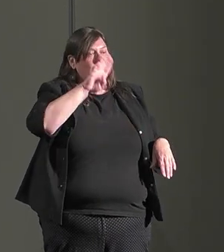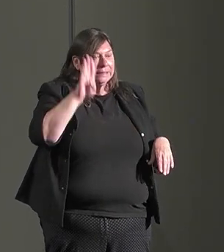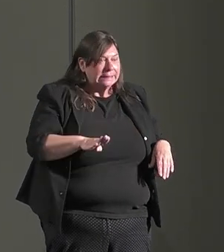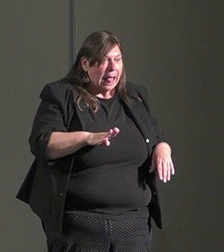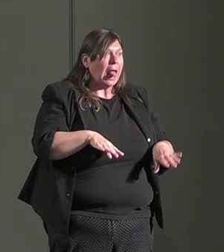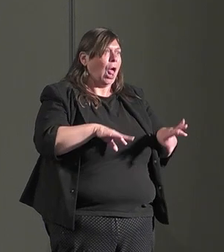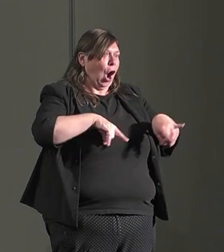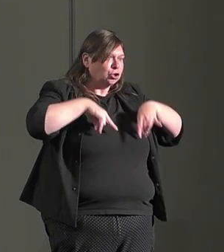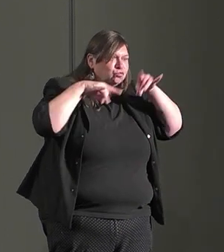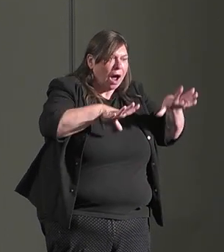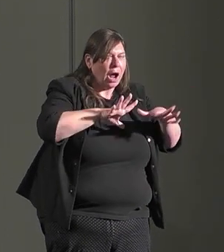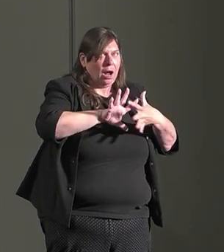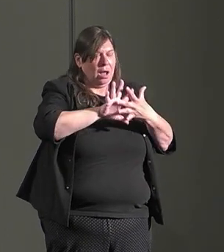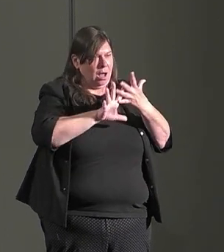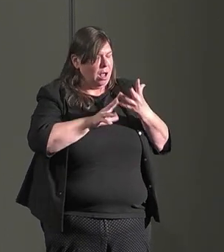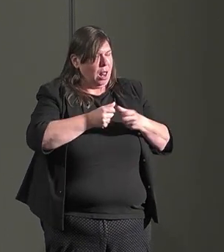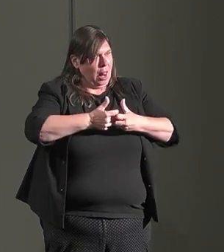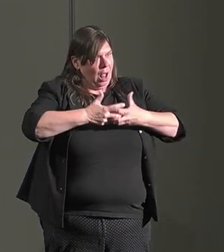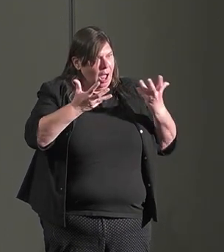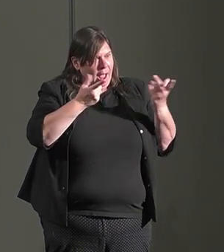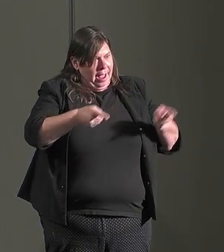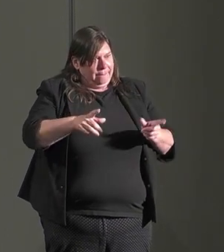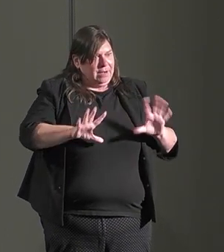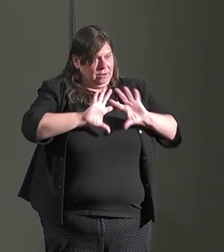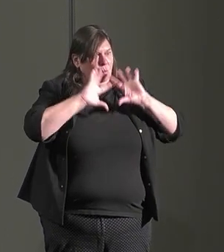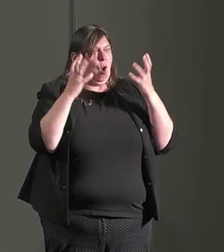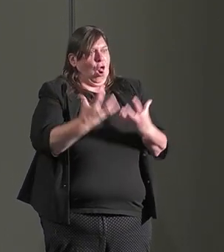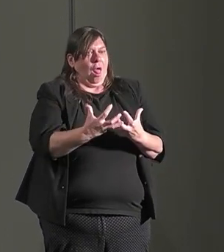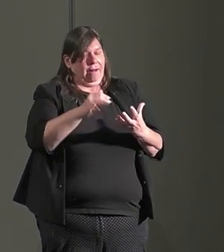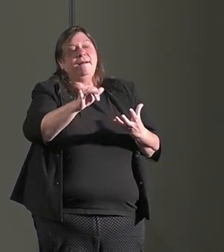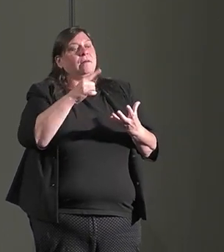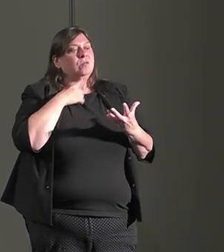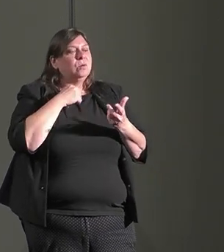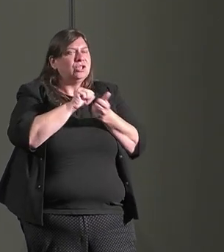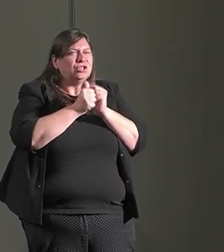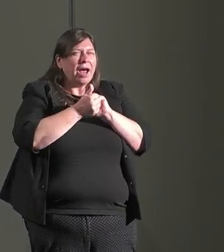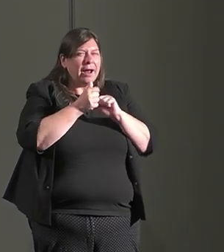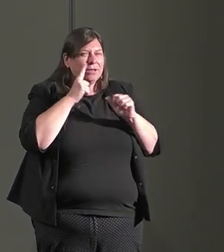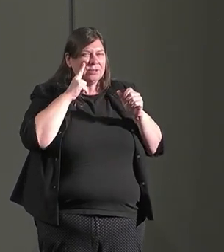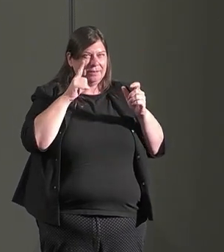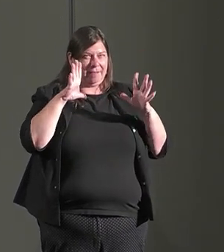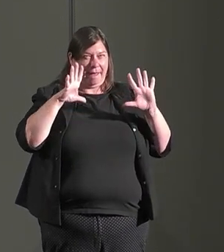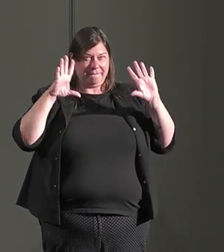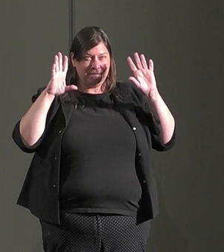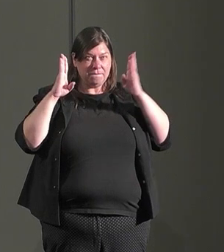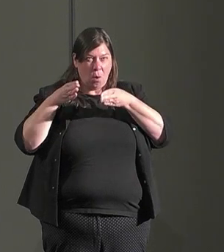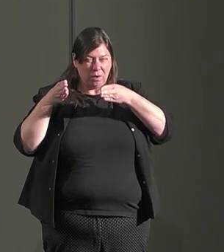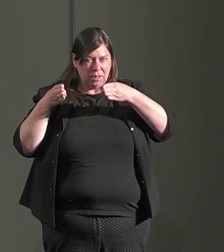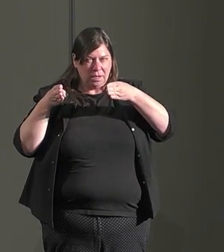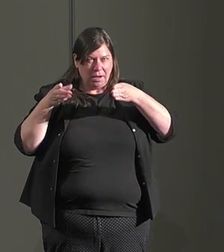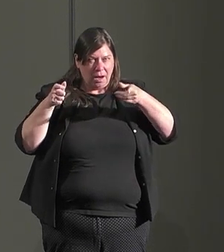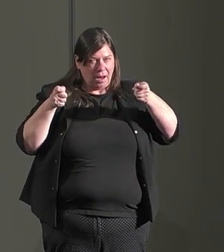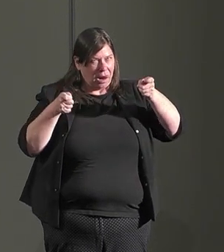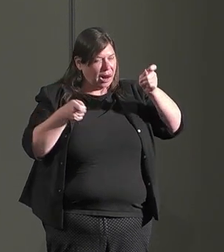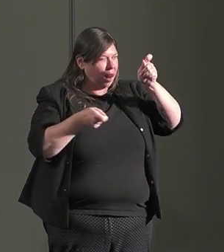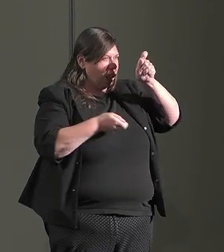happening in the community. I talk about a shift in focus there is a quote up on the screen from